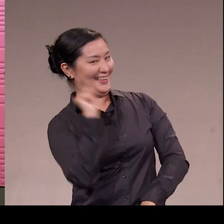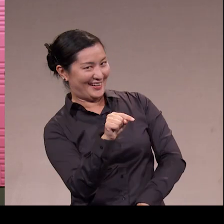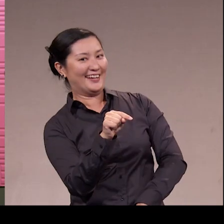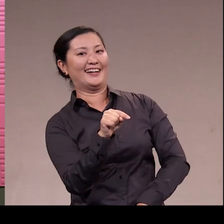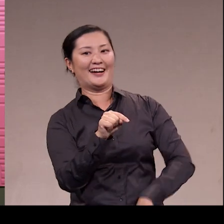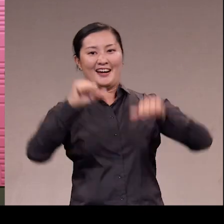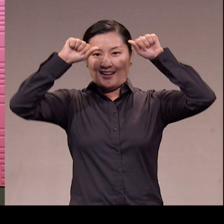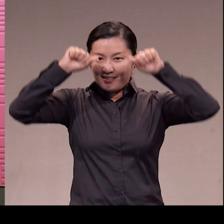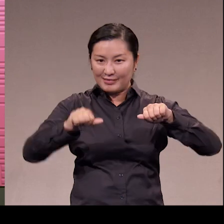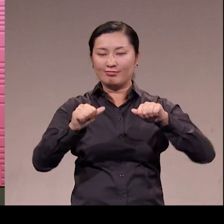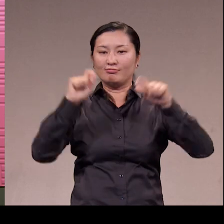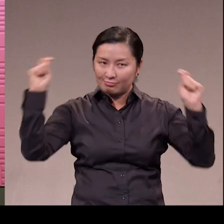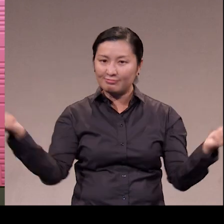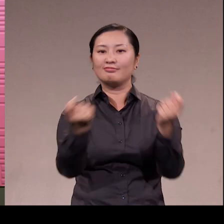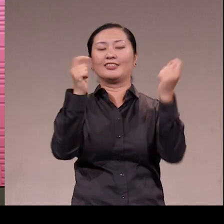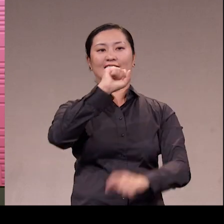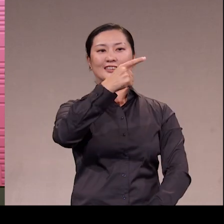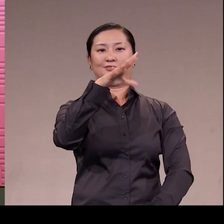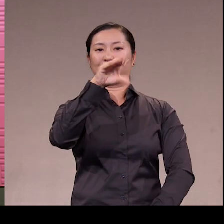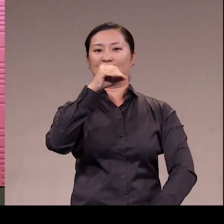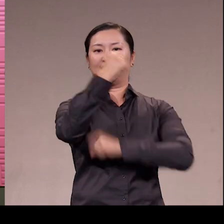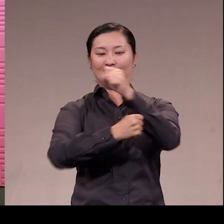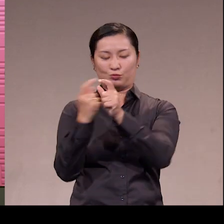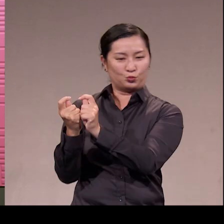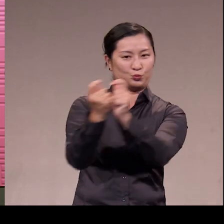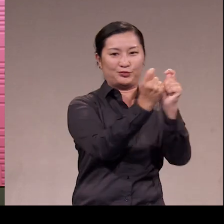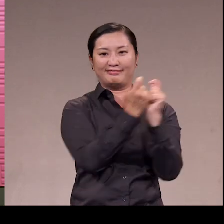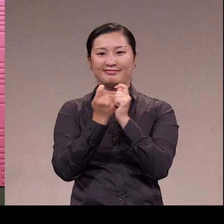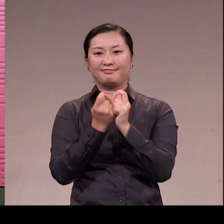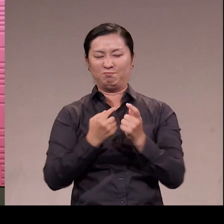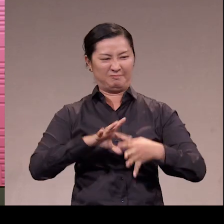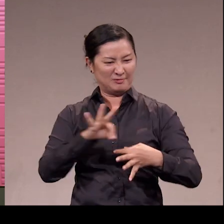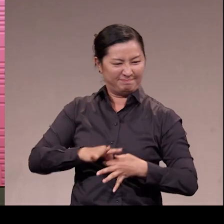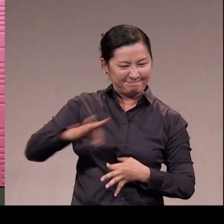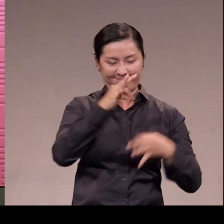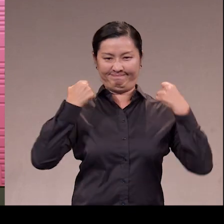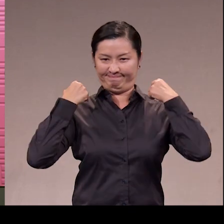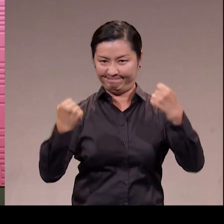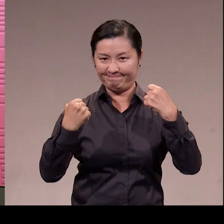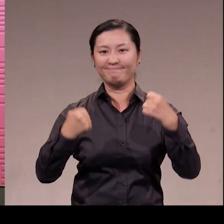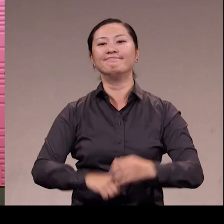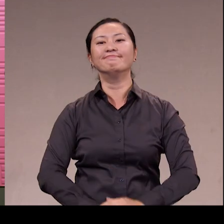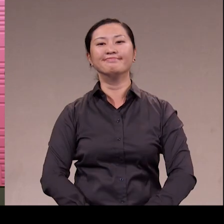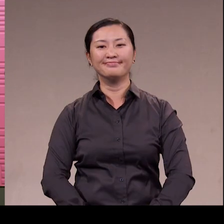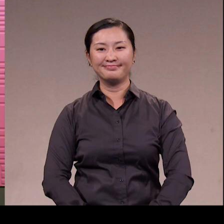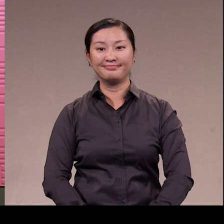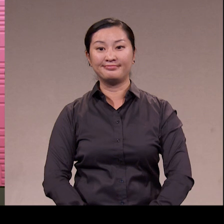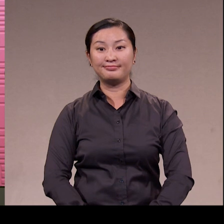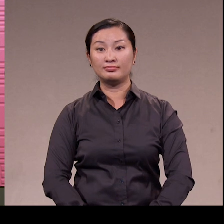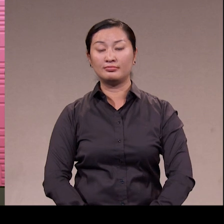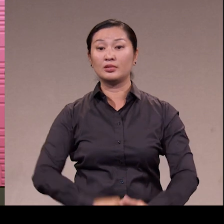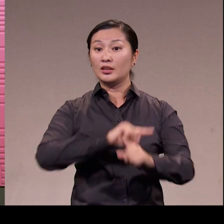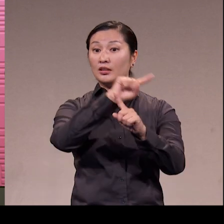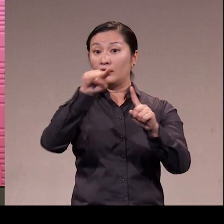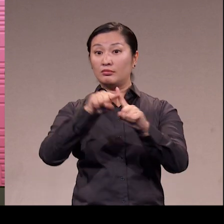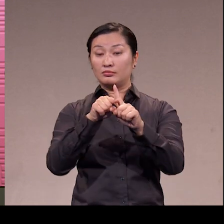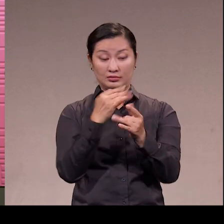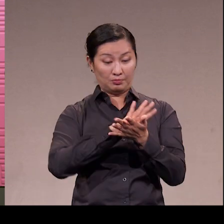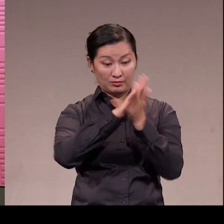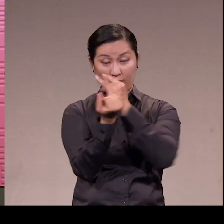celebrate as SG50 together with gusto. Since independence, the Malay community has made